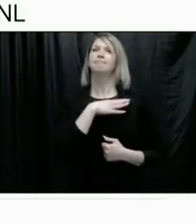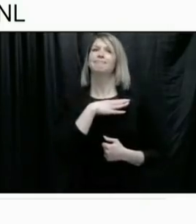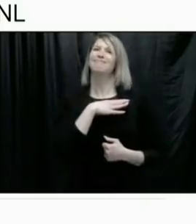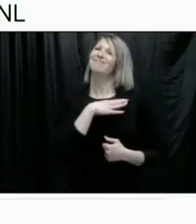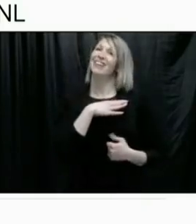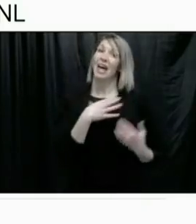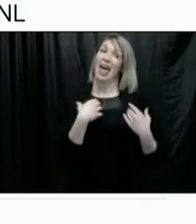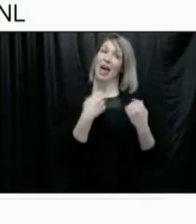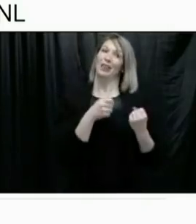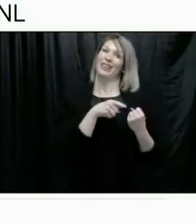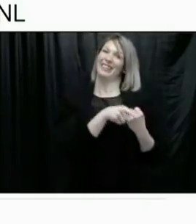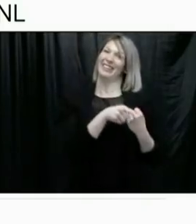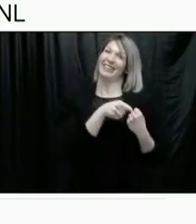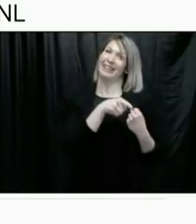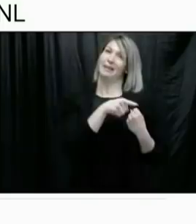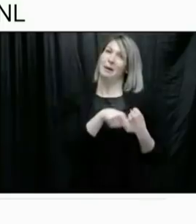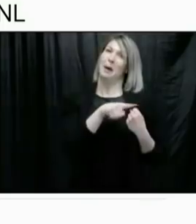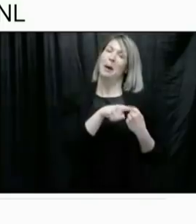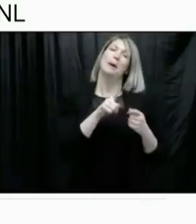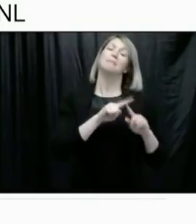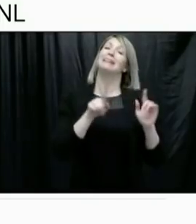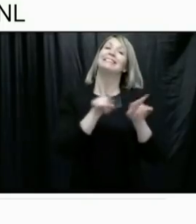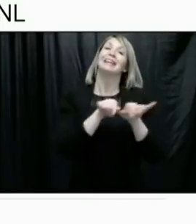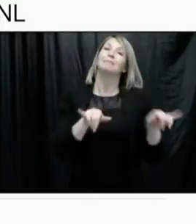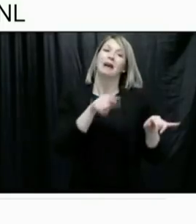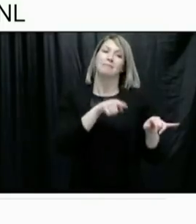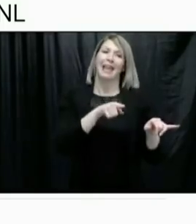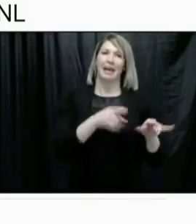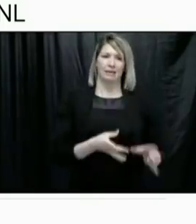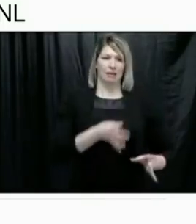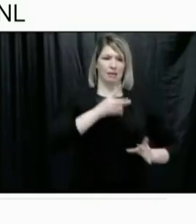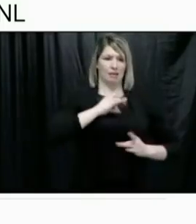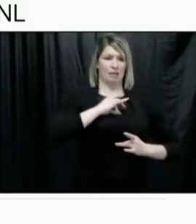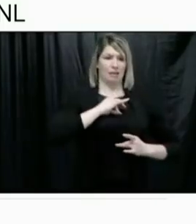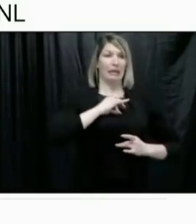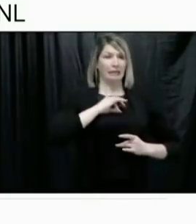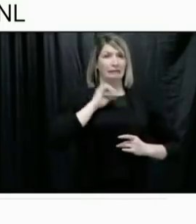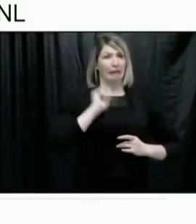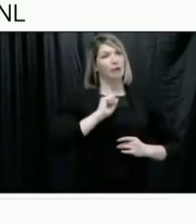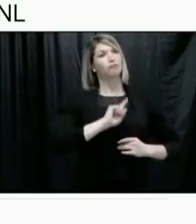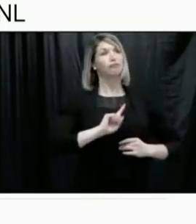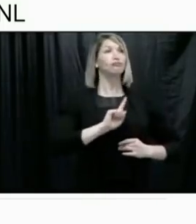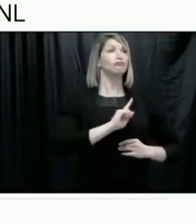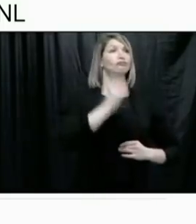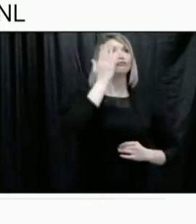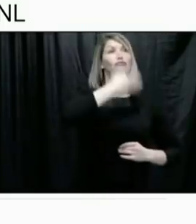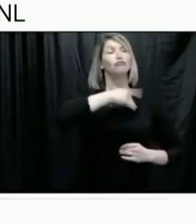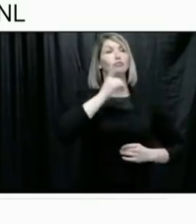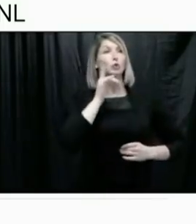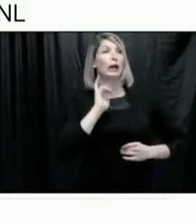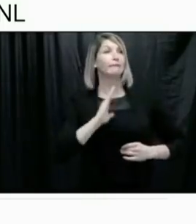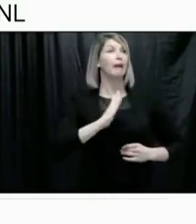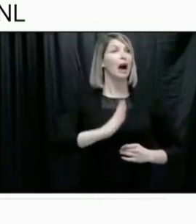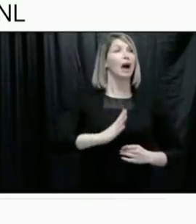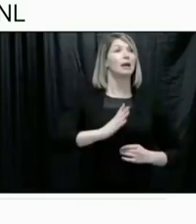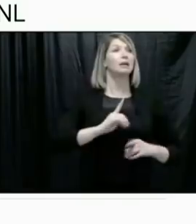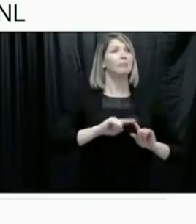WELL, 90% WHICH IS EXCELLENT BUT THE ISSUE OF THAT BEING WELL IS YOU STILL CARRY AND SPREAD THE